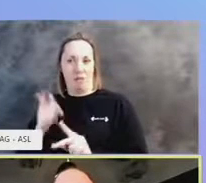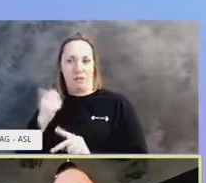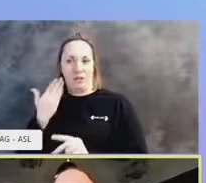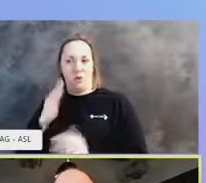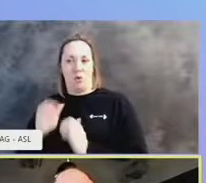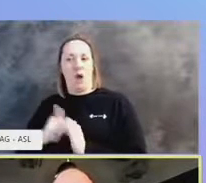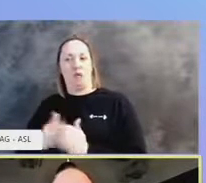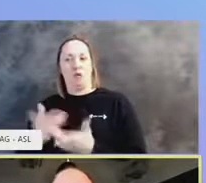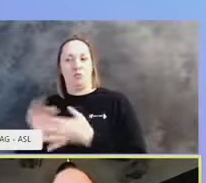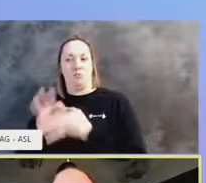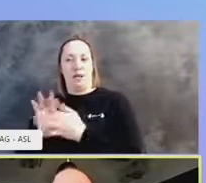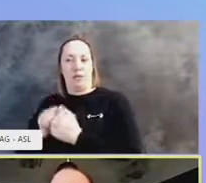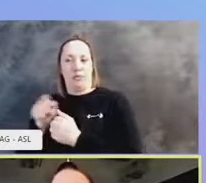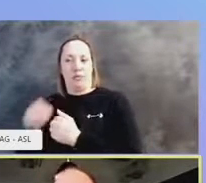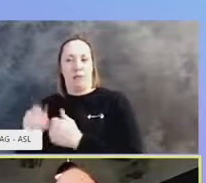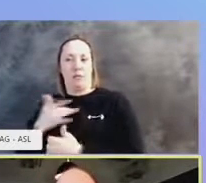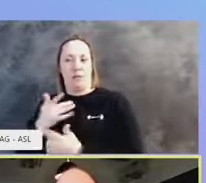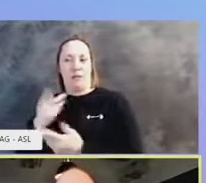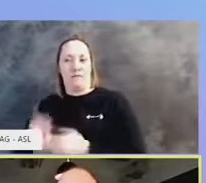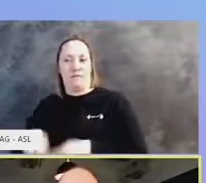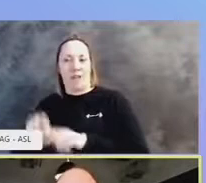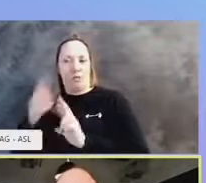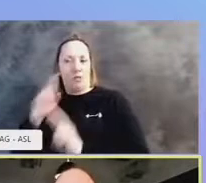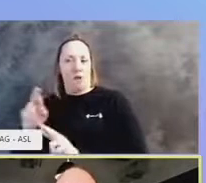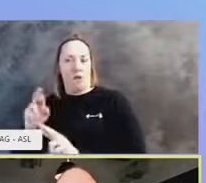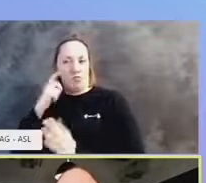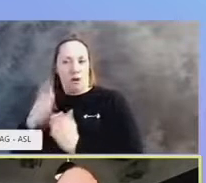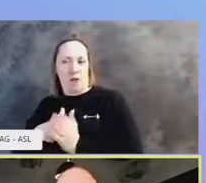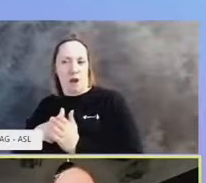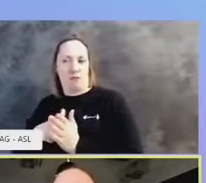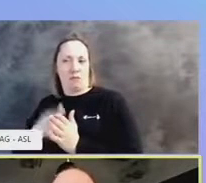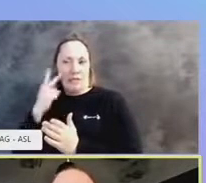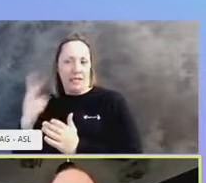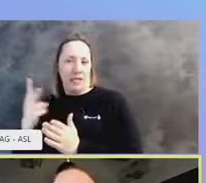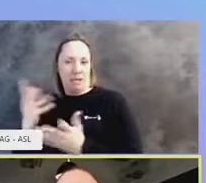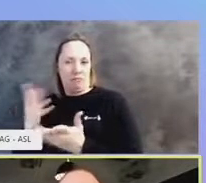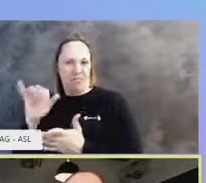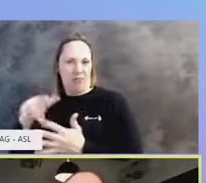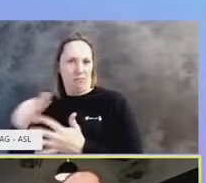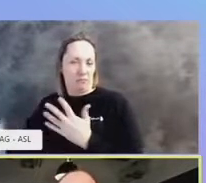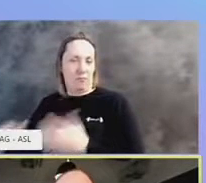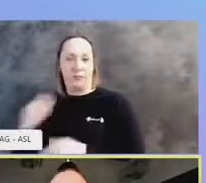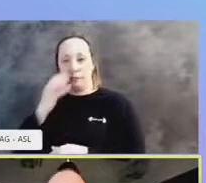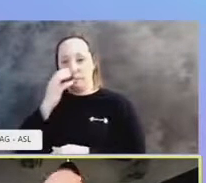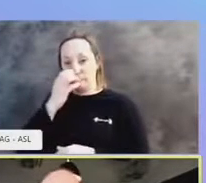whatever, it is much higher if you do not you do know how piss people off because to speak to them in a way that